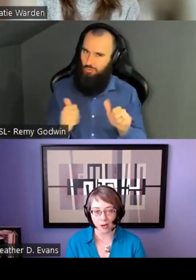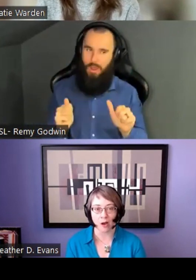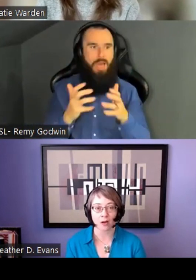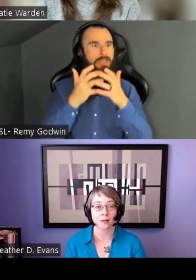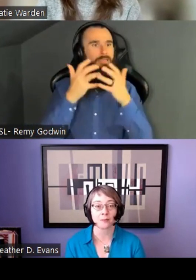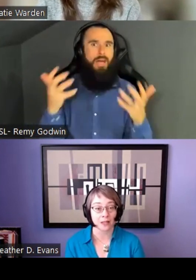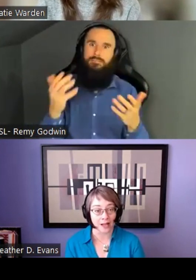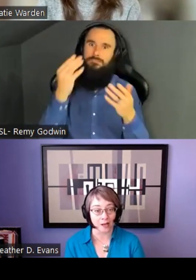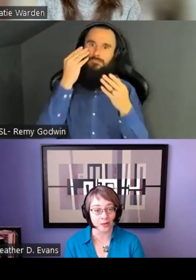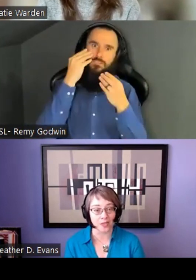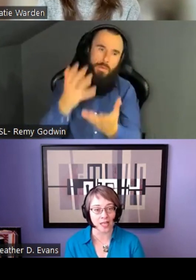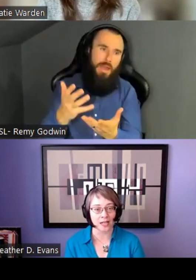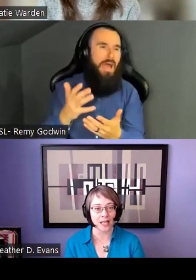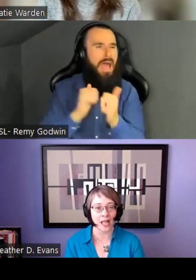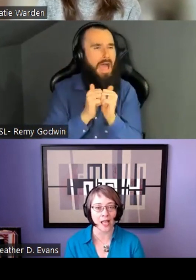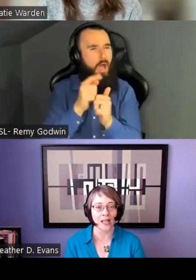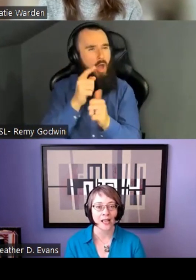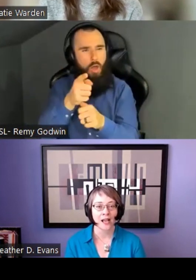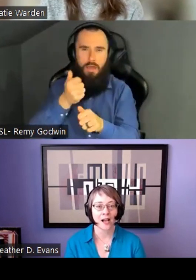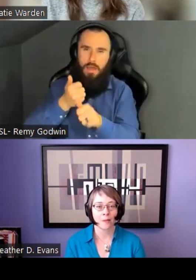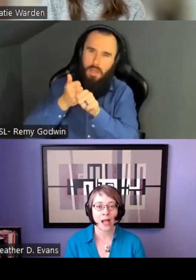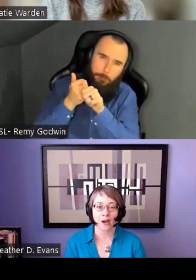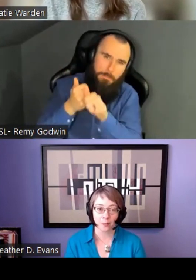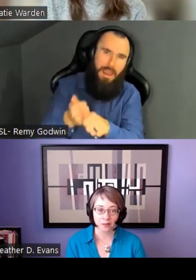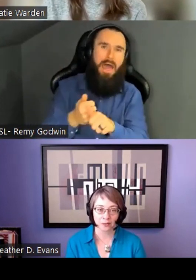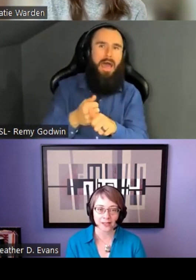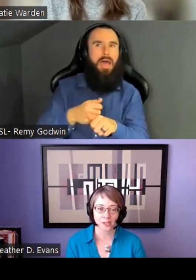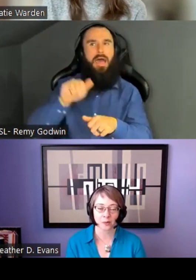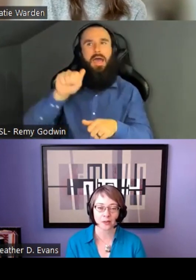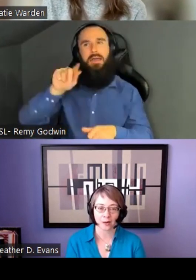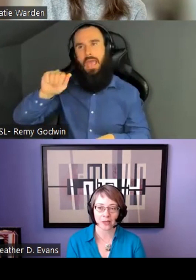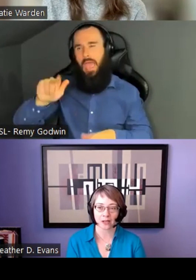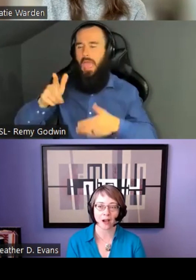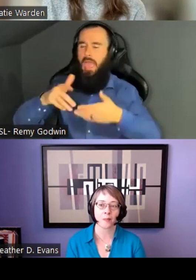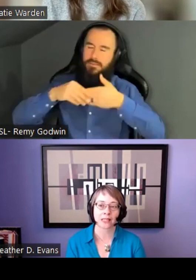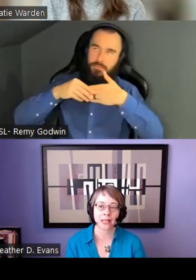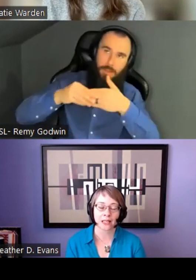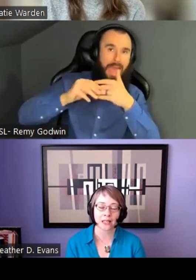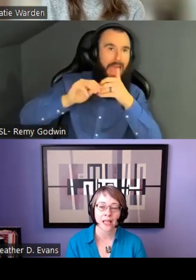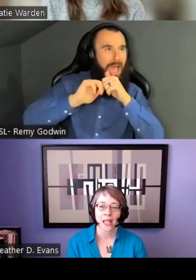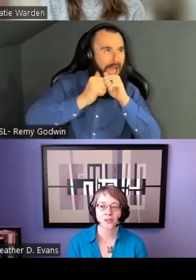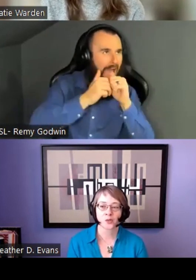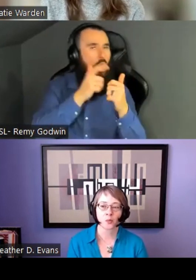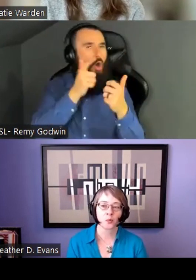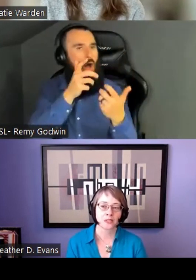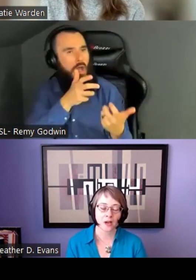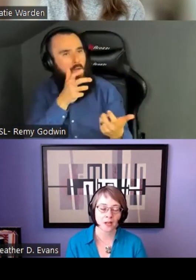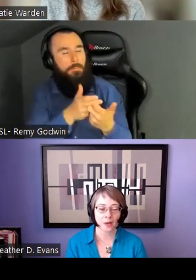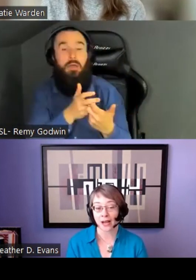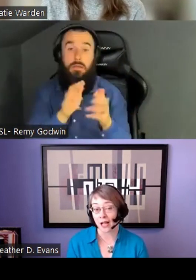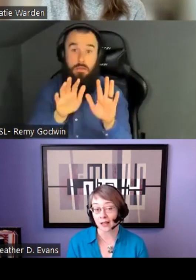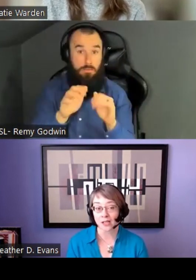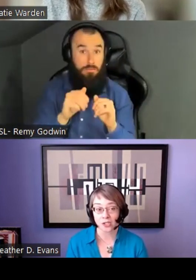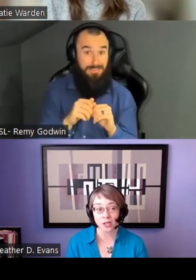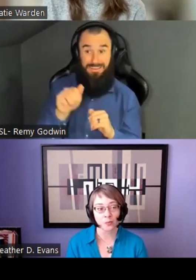about complying with the ADA, how to be flexible, how to be accommodating, and so when we talk about allyship,